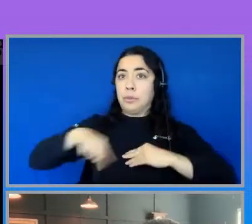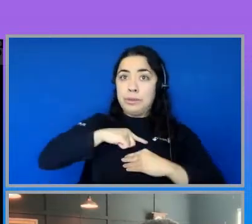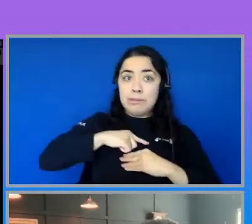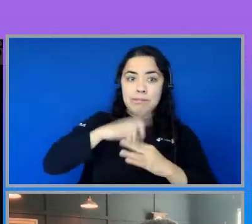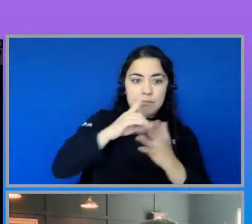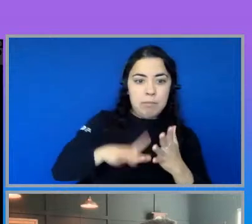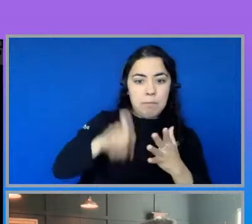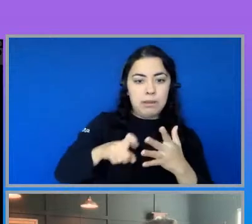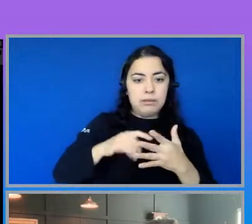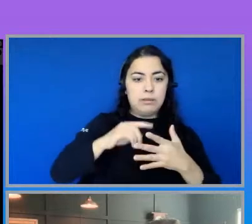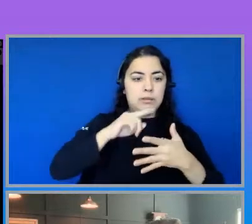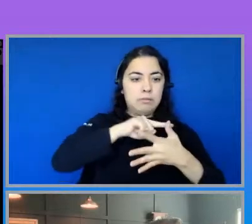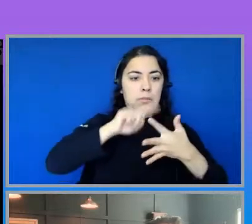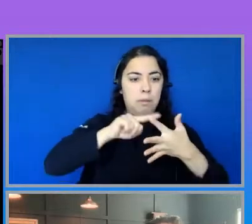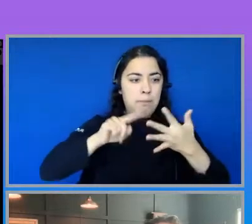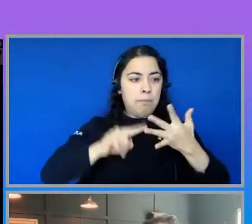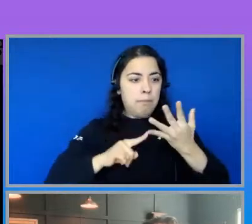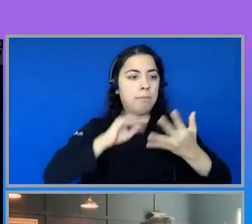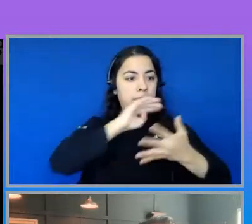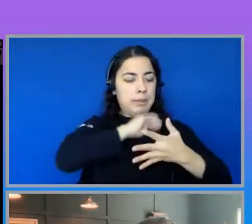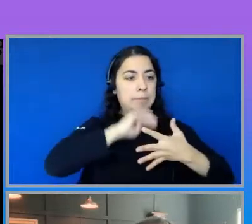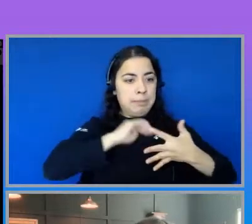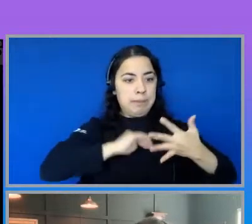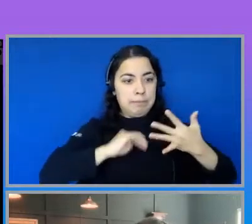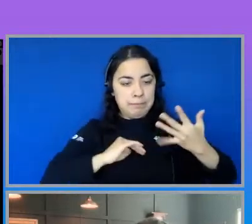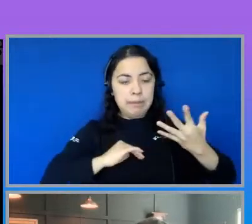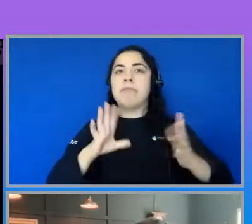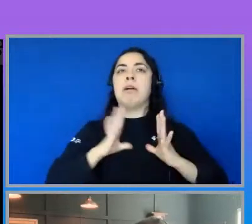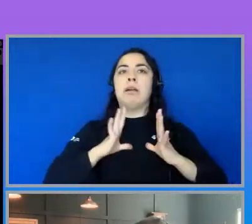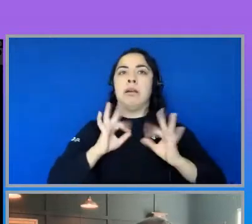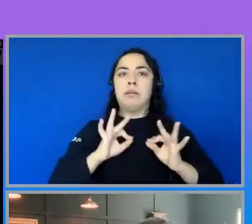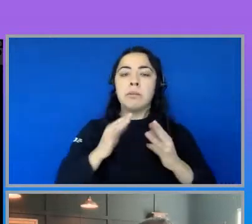to satisfy as designers. So the big question I have here is can